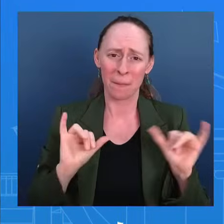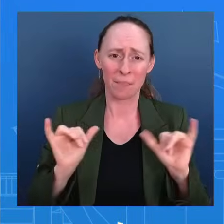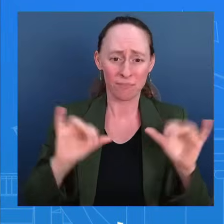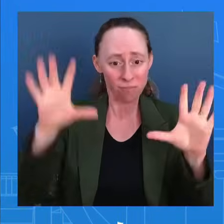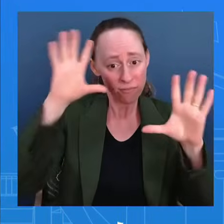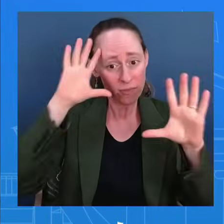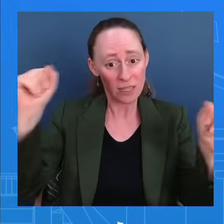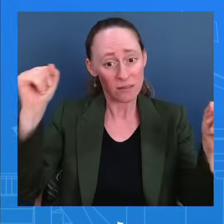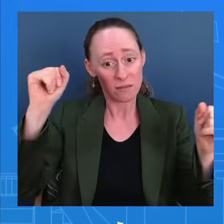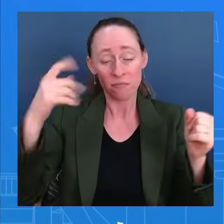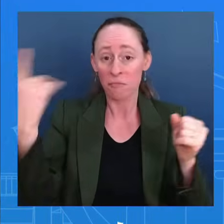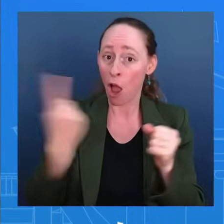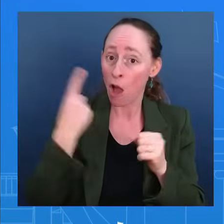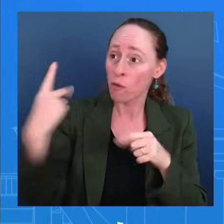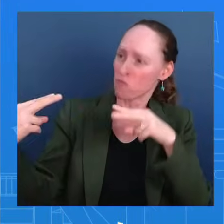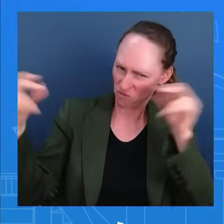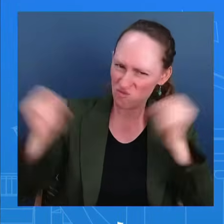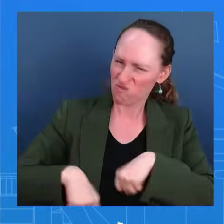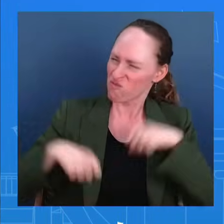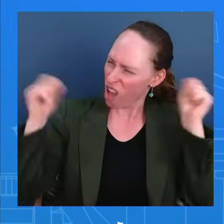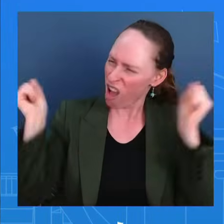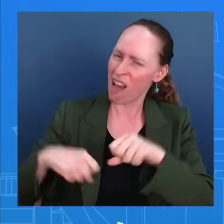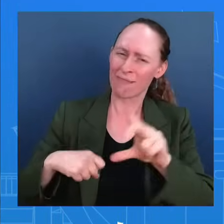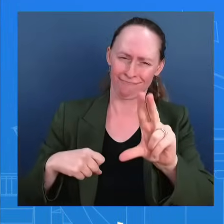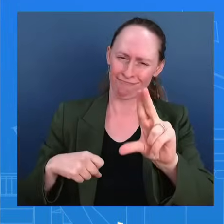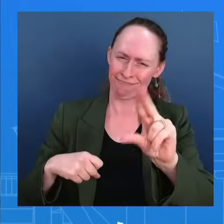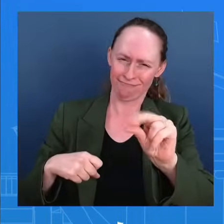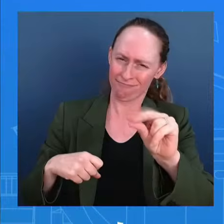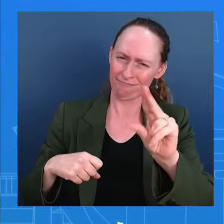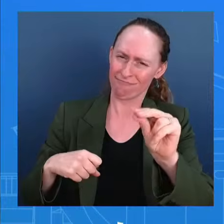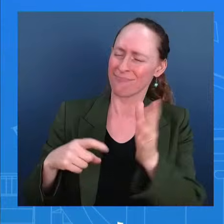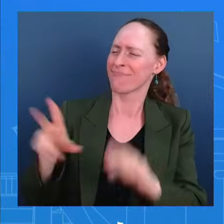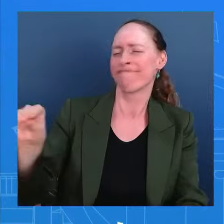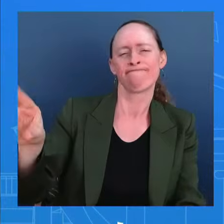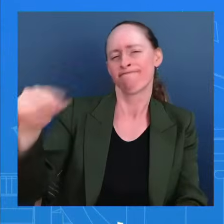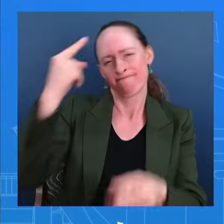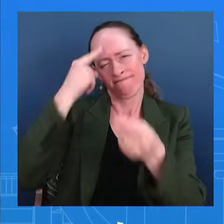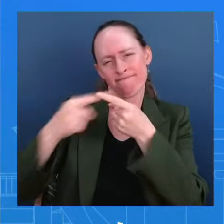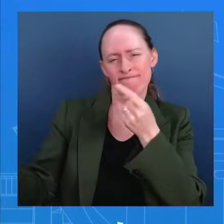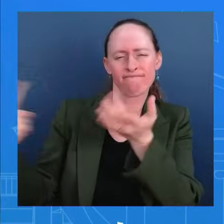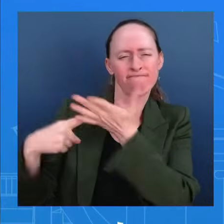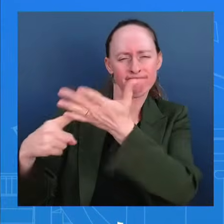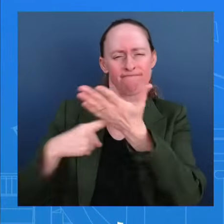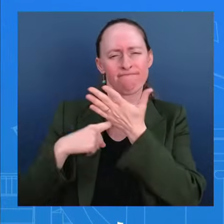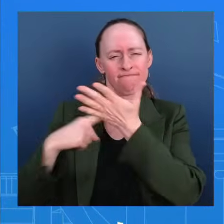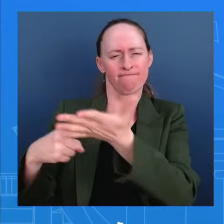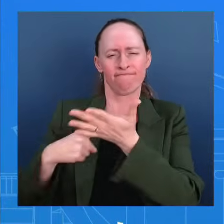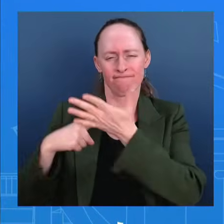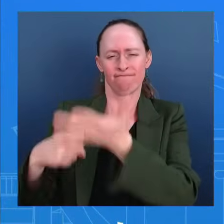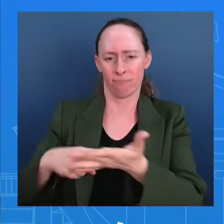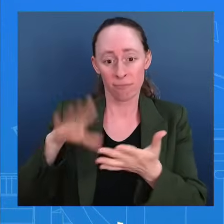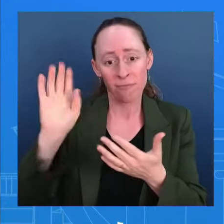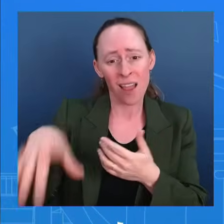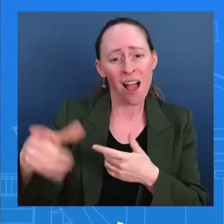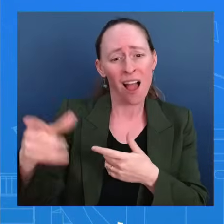but because they have had these decade- -- decades-long relationship, they're able to be honest with each other.